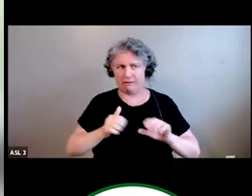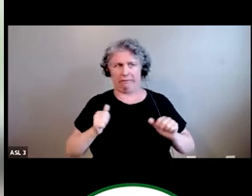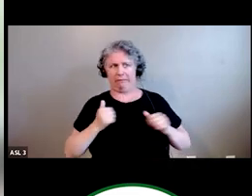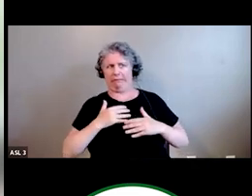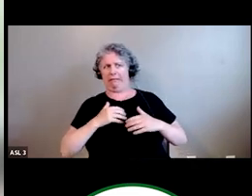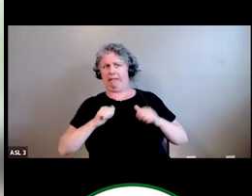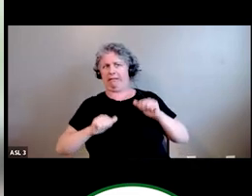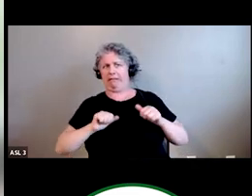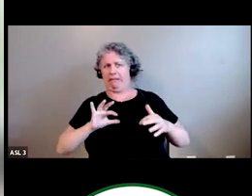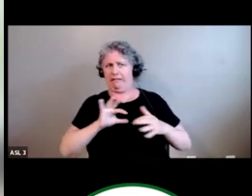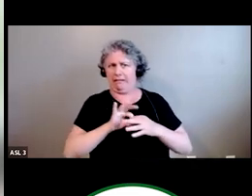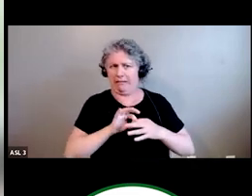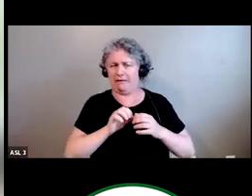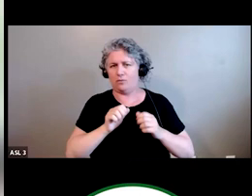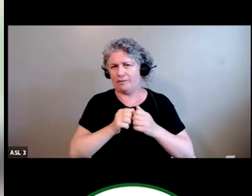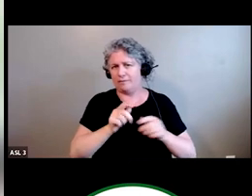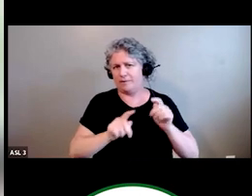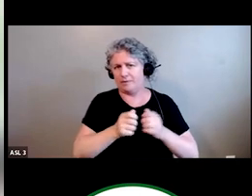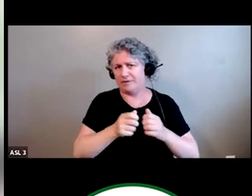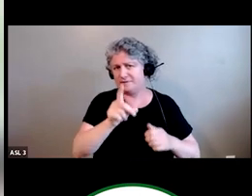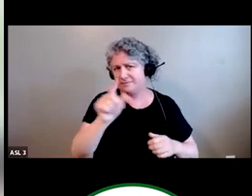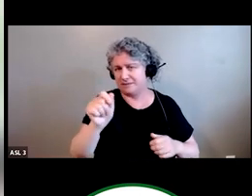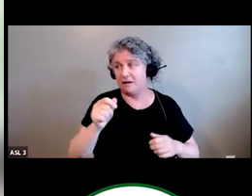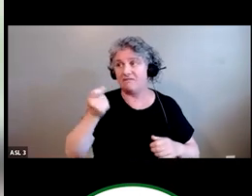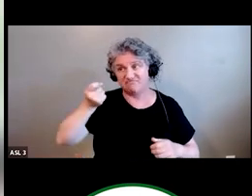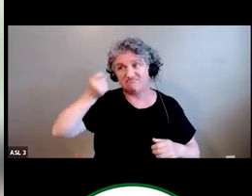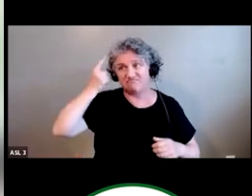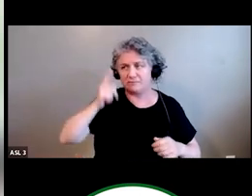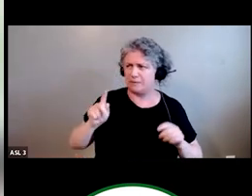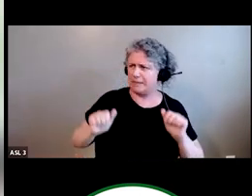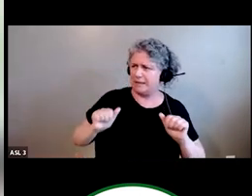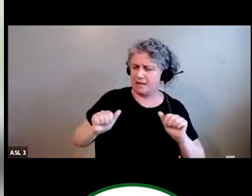best opportunities and relationships possible to spread our understanding.